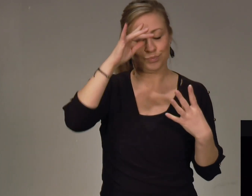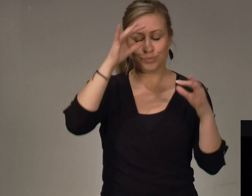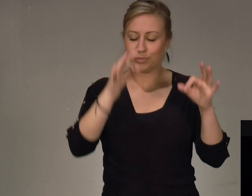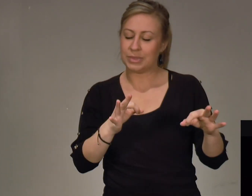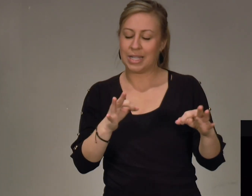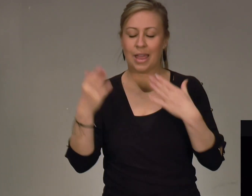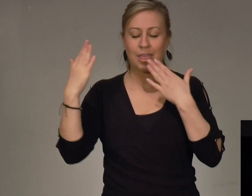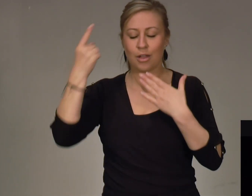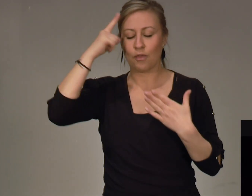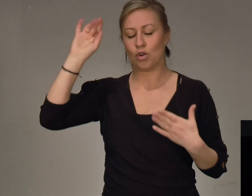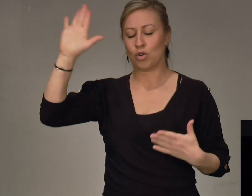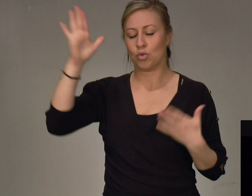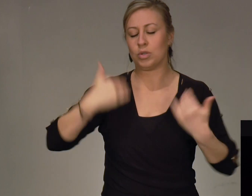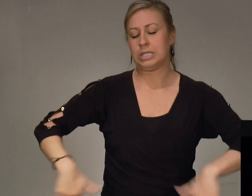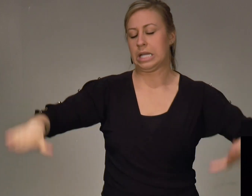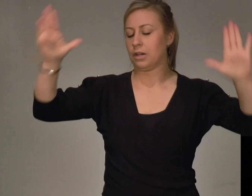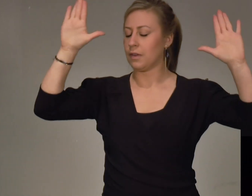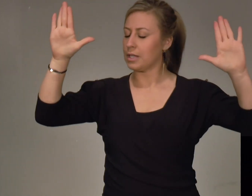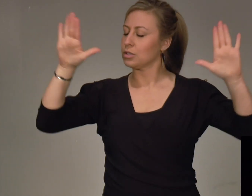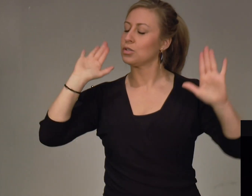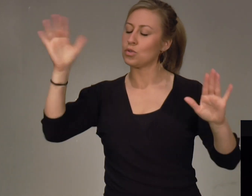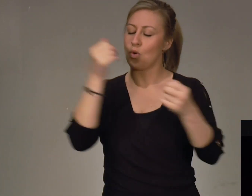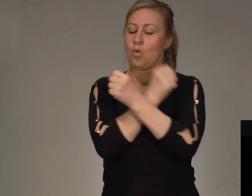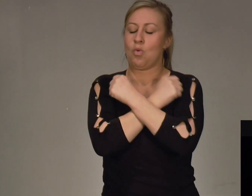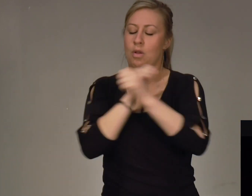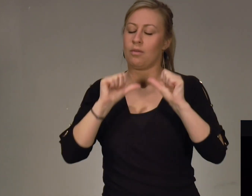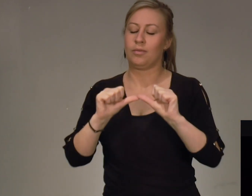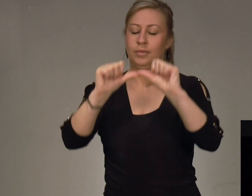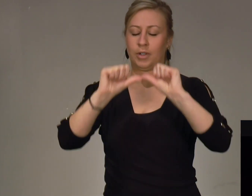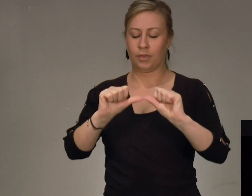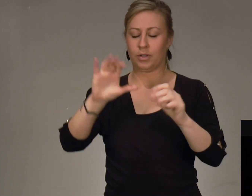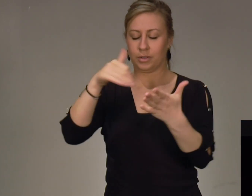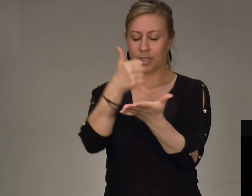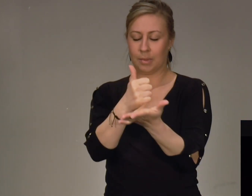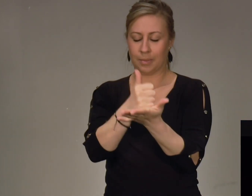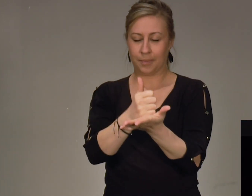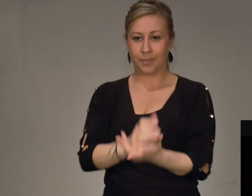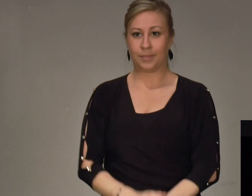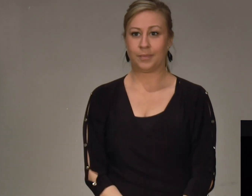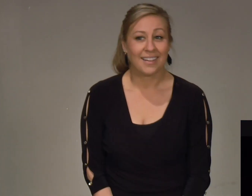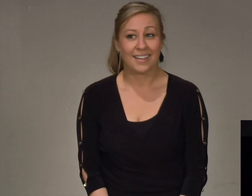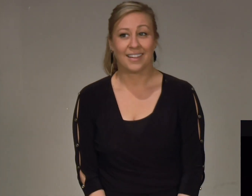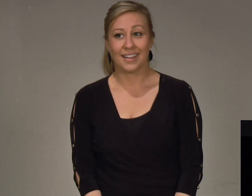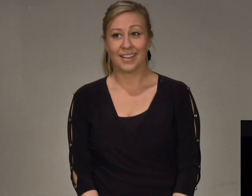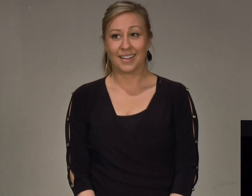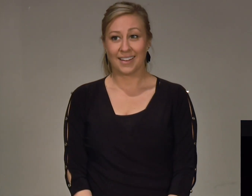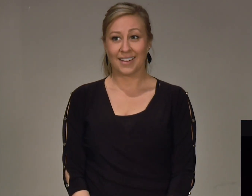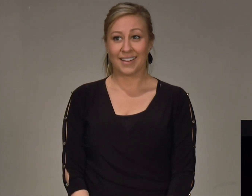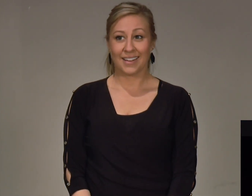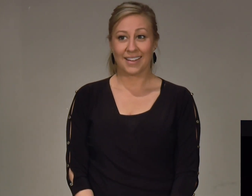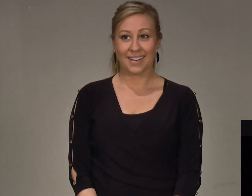Your never-ending love. Amen. For our offering meditation, I'm gonna start